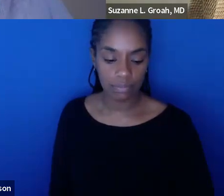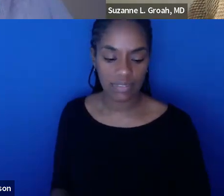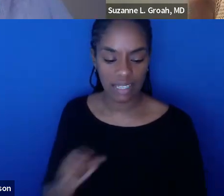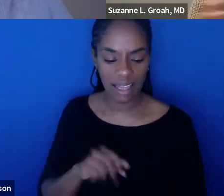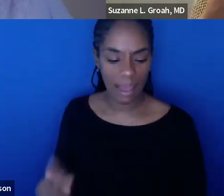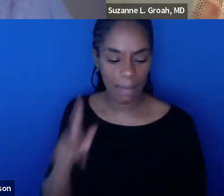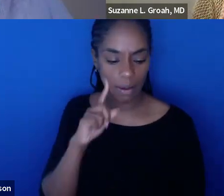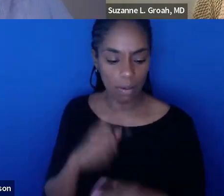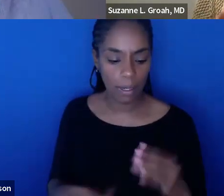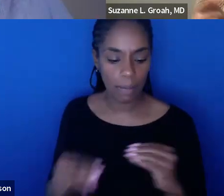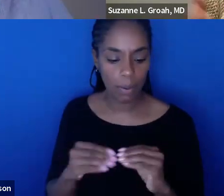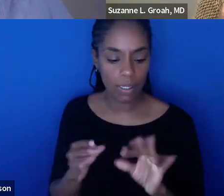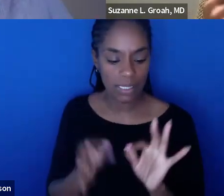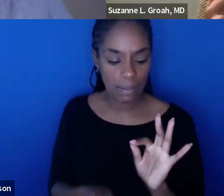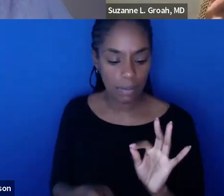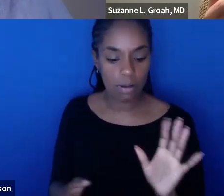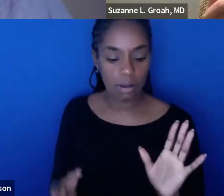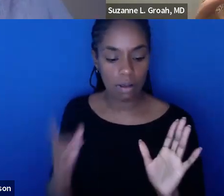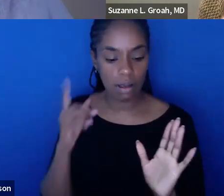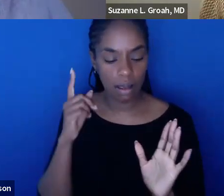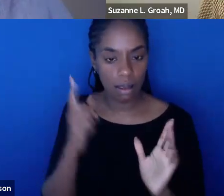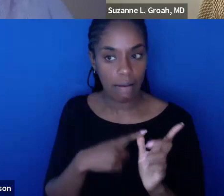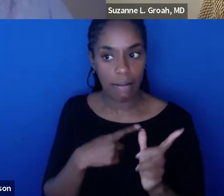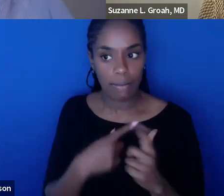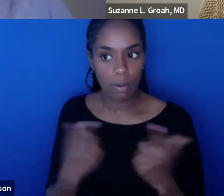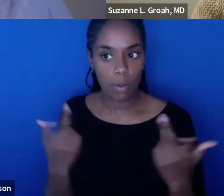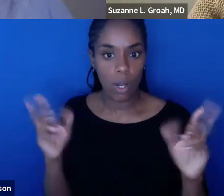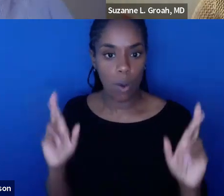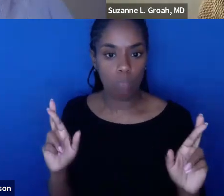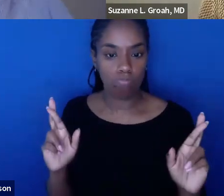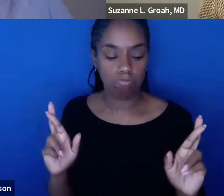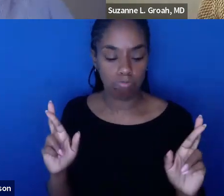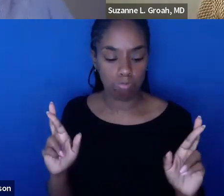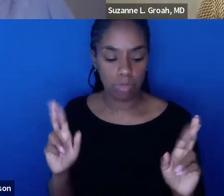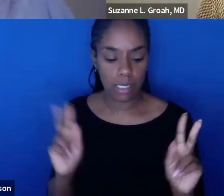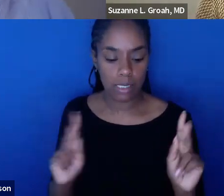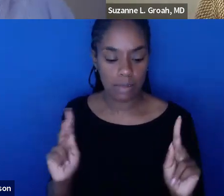And then what we hope to do is as people use that app, we'll collect the